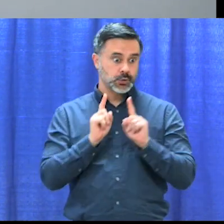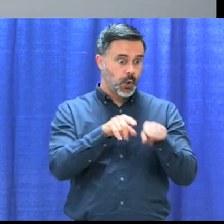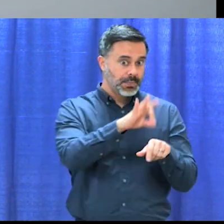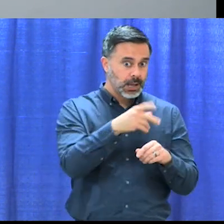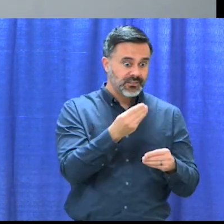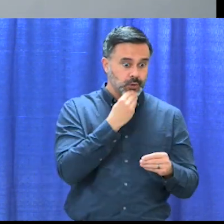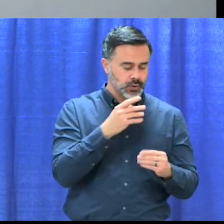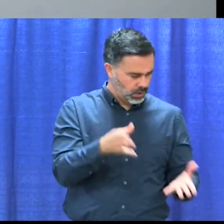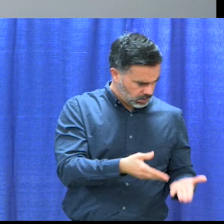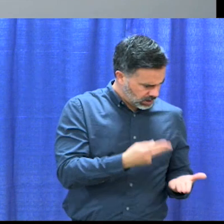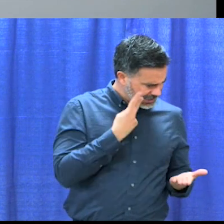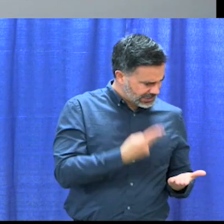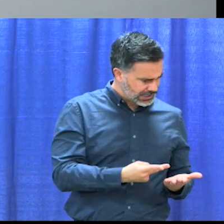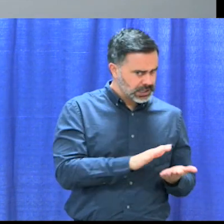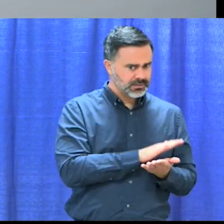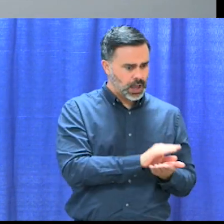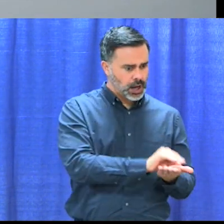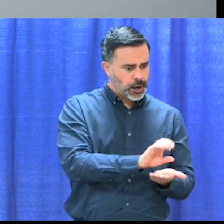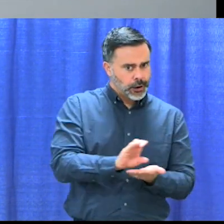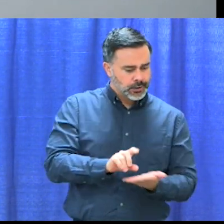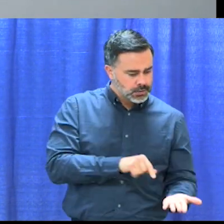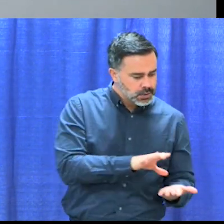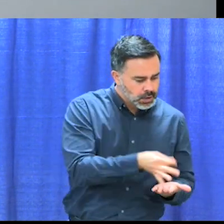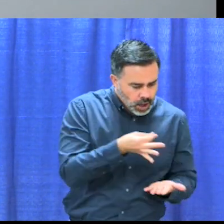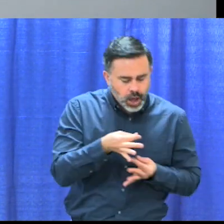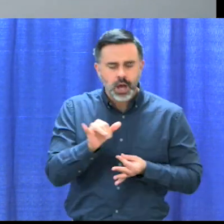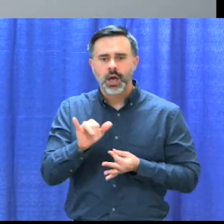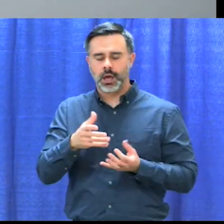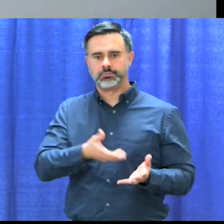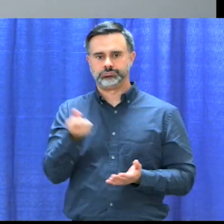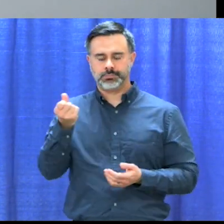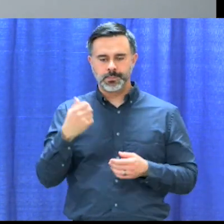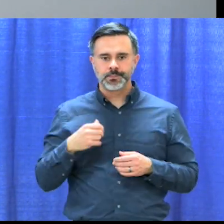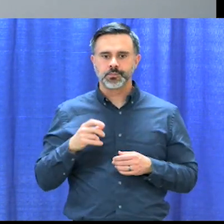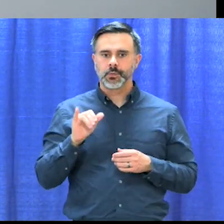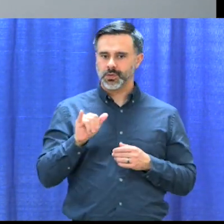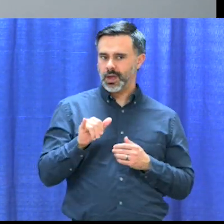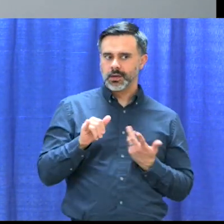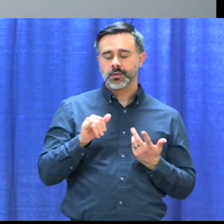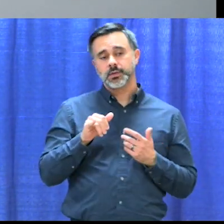So through PSAs I think you have to look at a lot of different channels and also working through your local nonprofits.